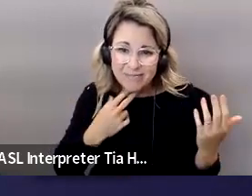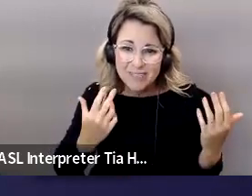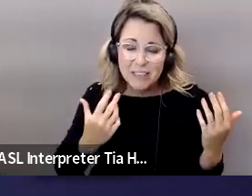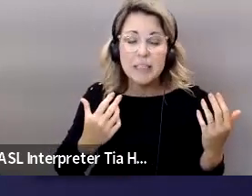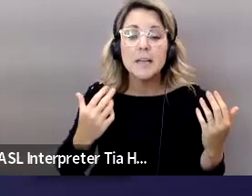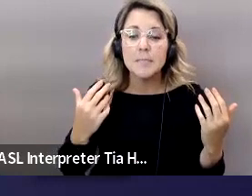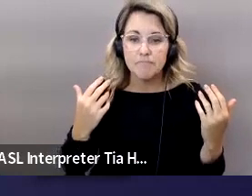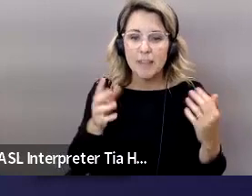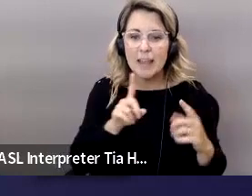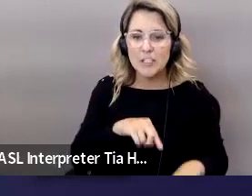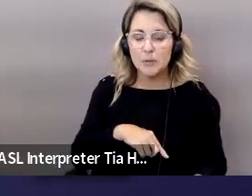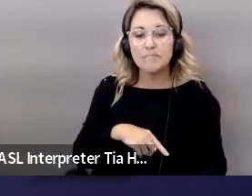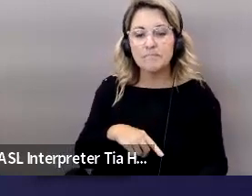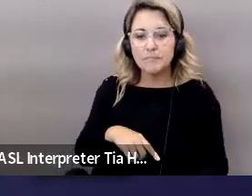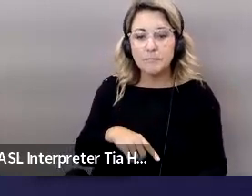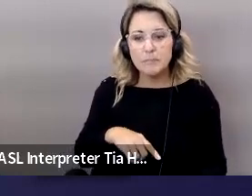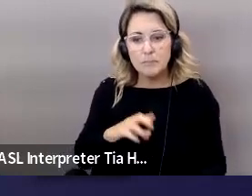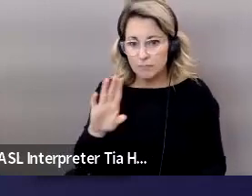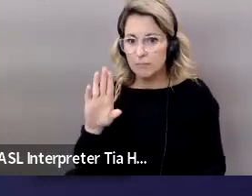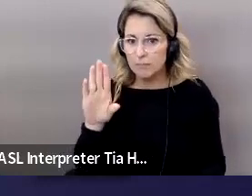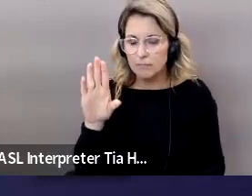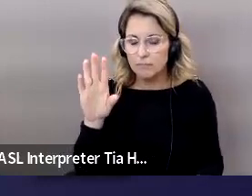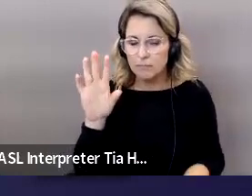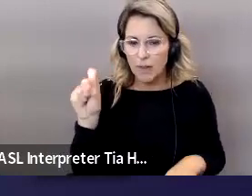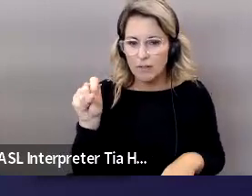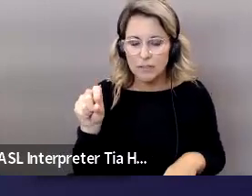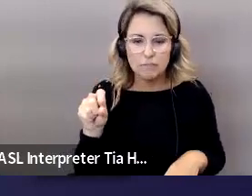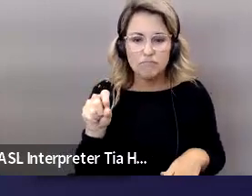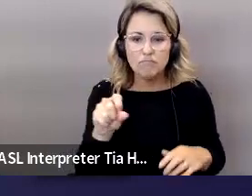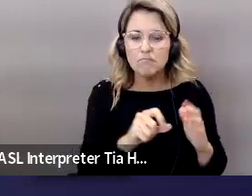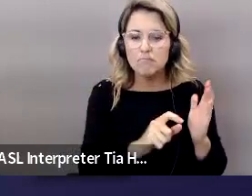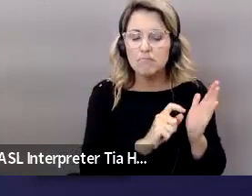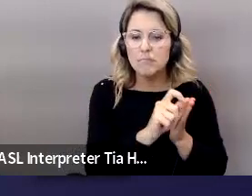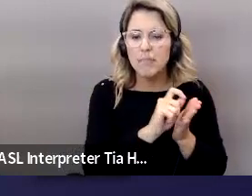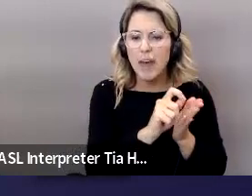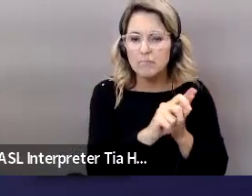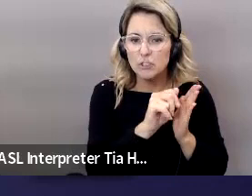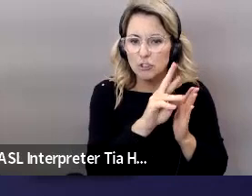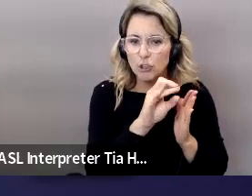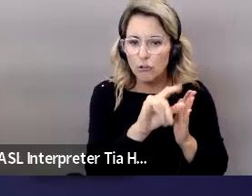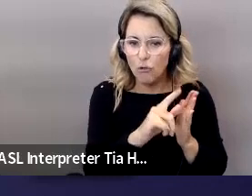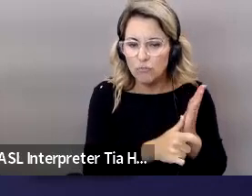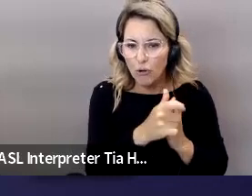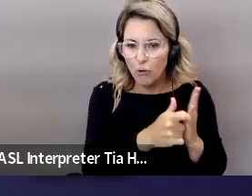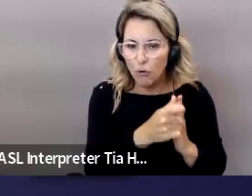or journal articles, you know, it will say, you know, here we see that, you know, we know that